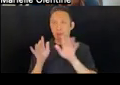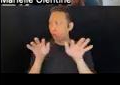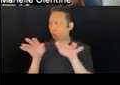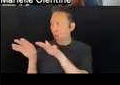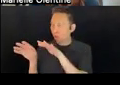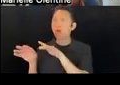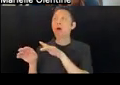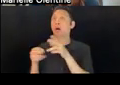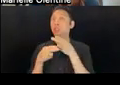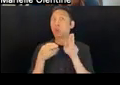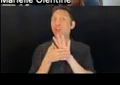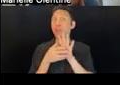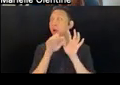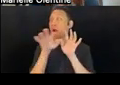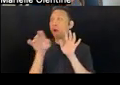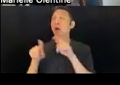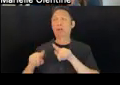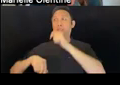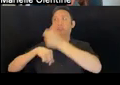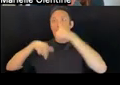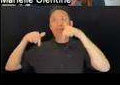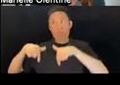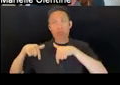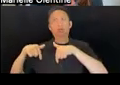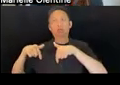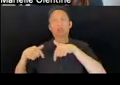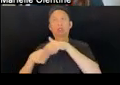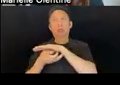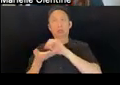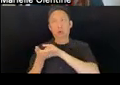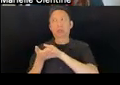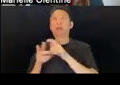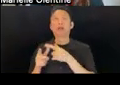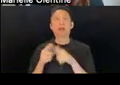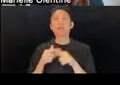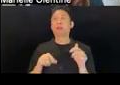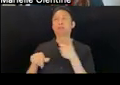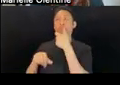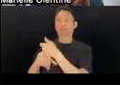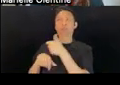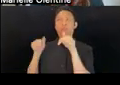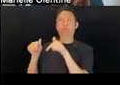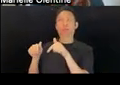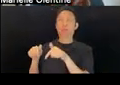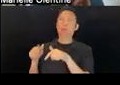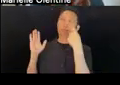You can search, and you look up the festival, one by one. There's no shortcut to this. If you don't know